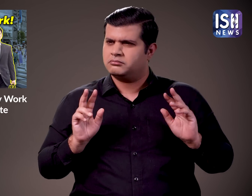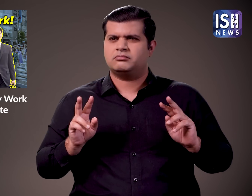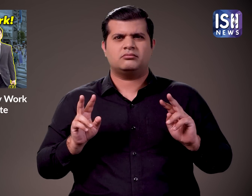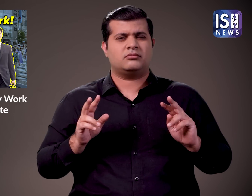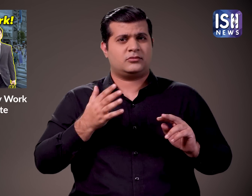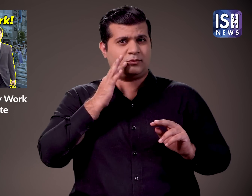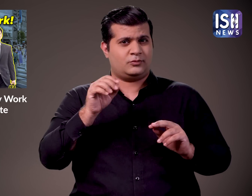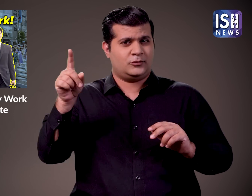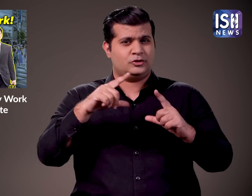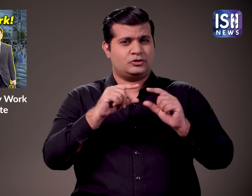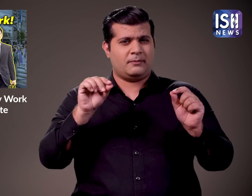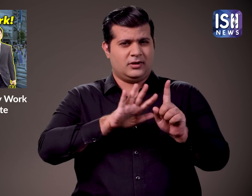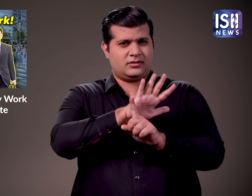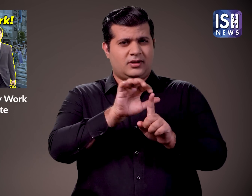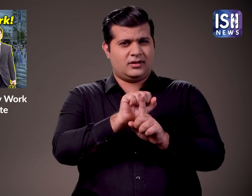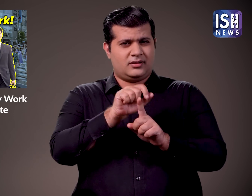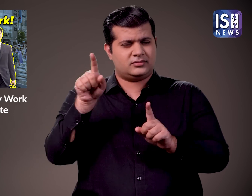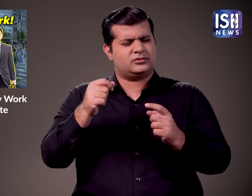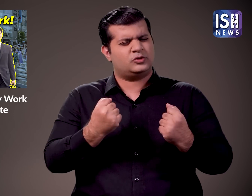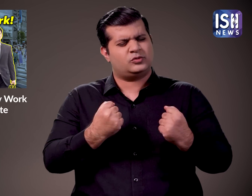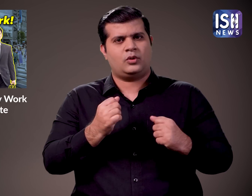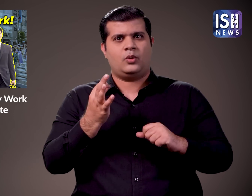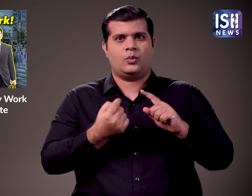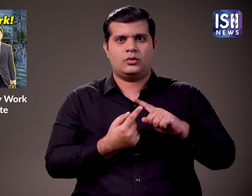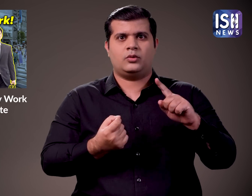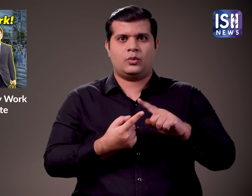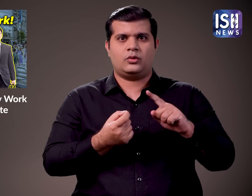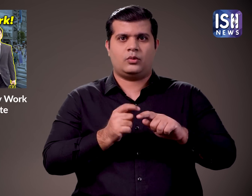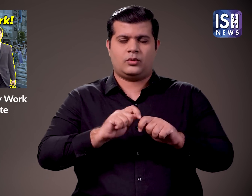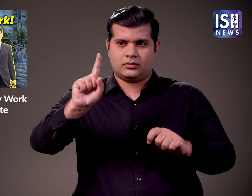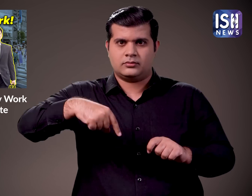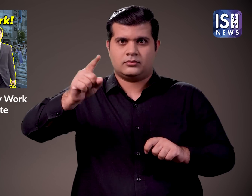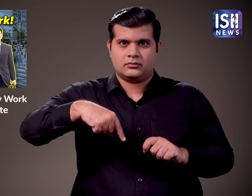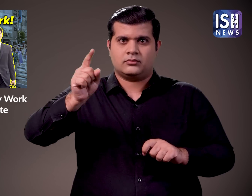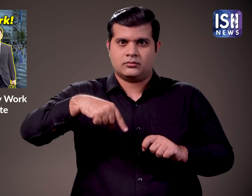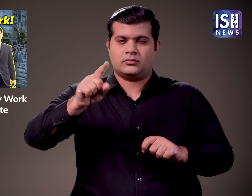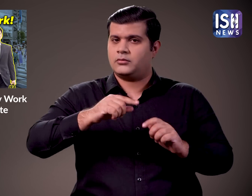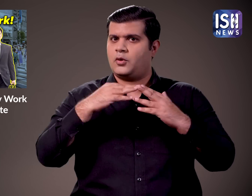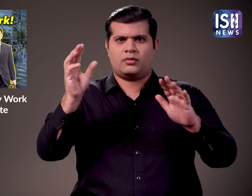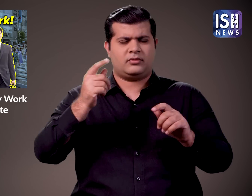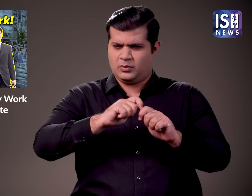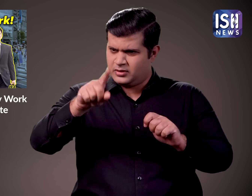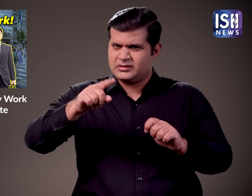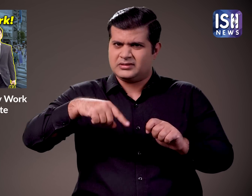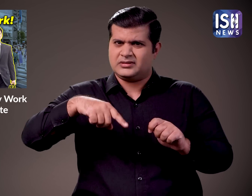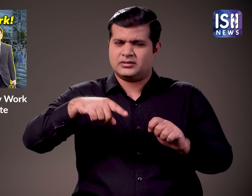Surprising! Japan indeed has an overtime work culture.